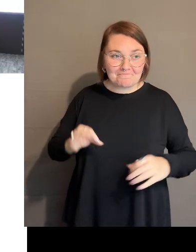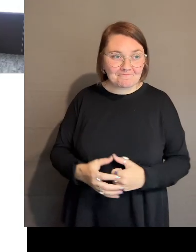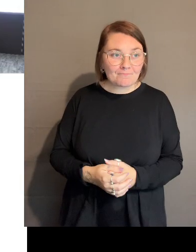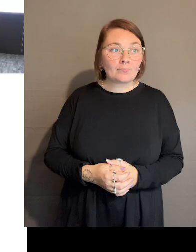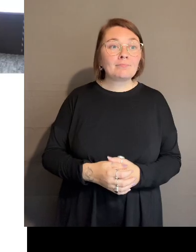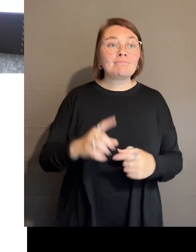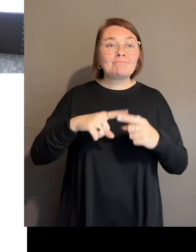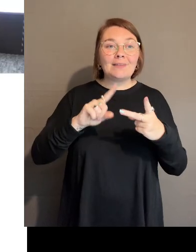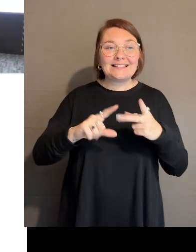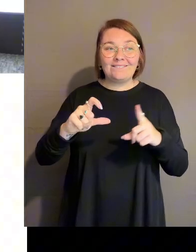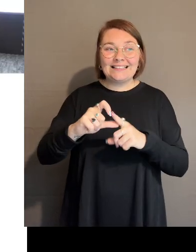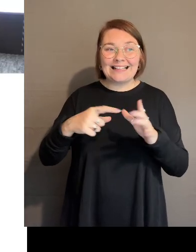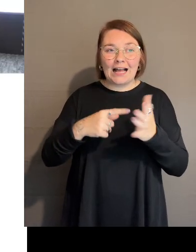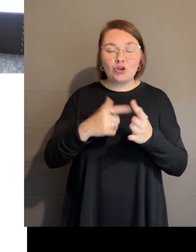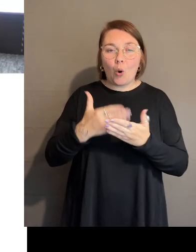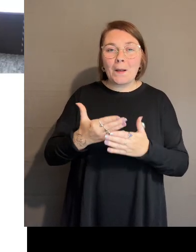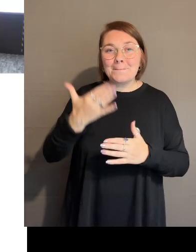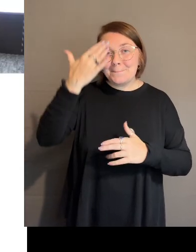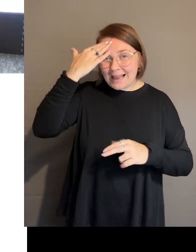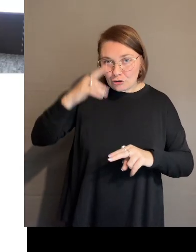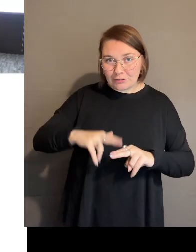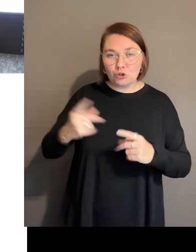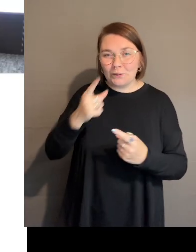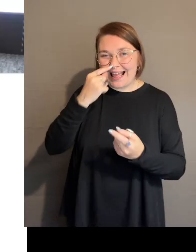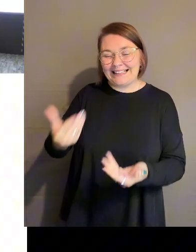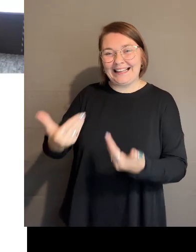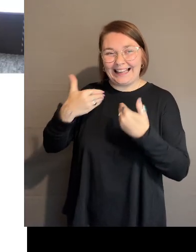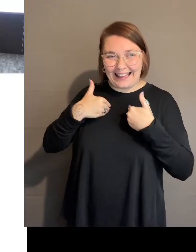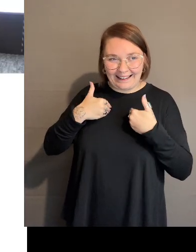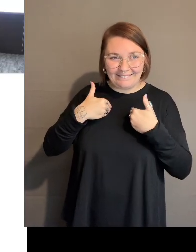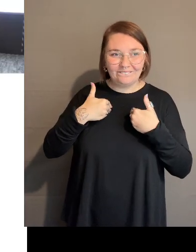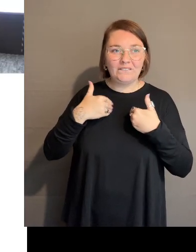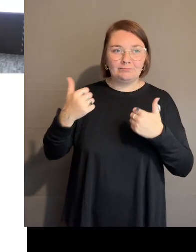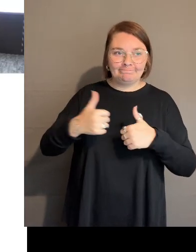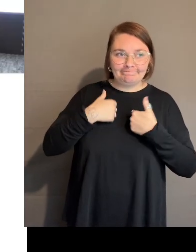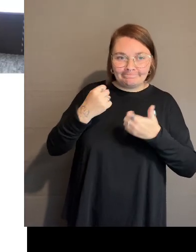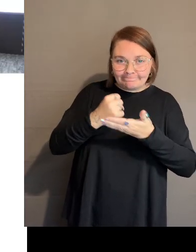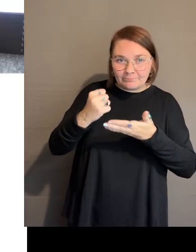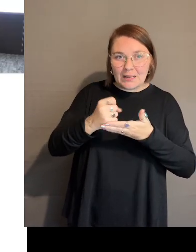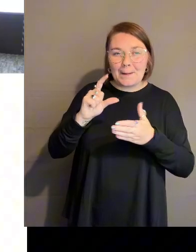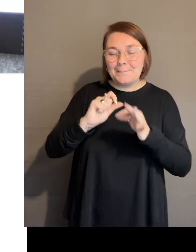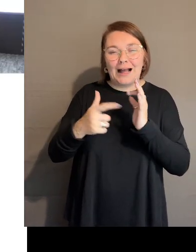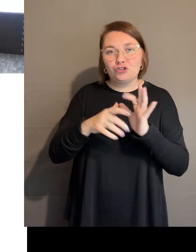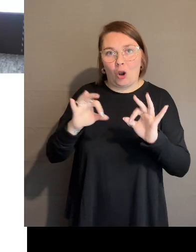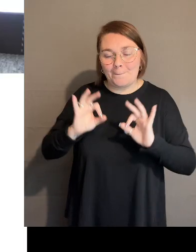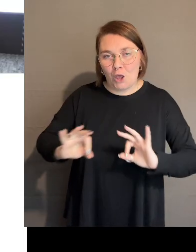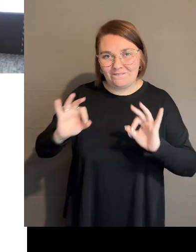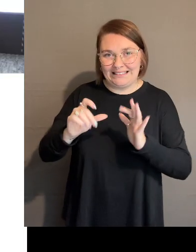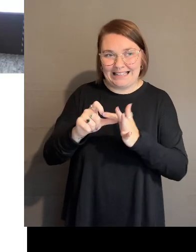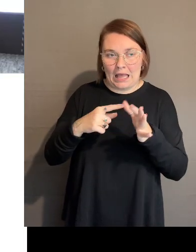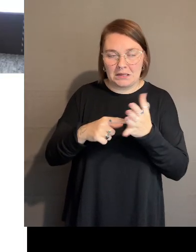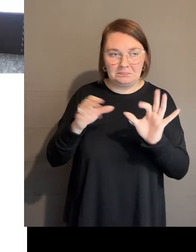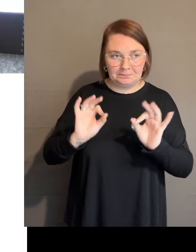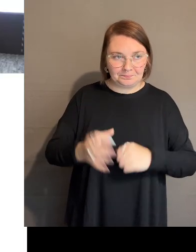We also have data on parents, so we can sort of get a sense of SES, but it's not perfect. And,